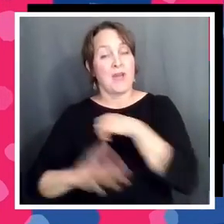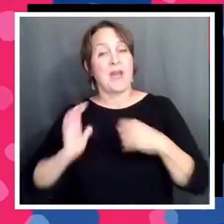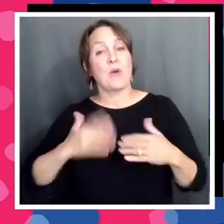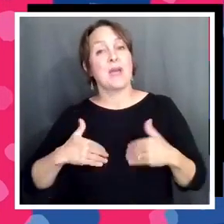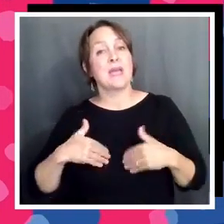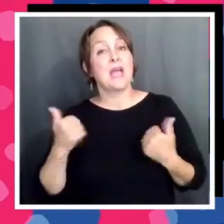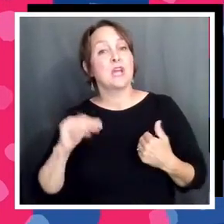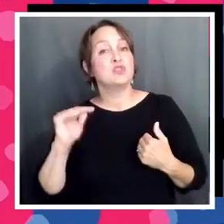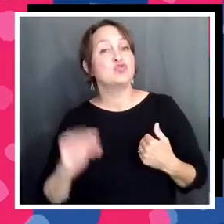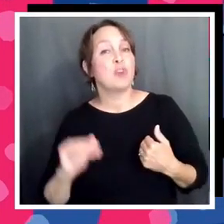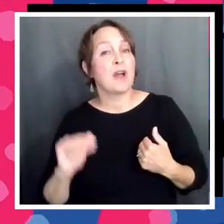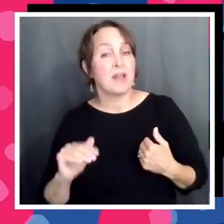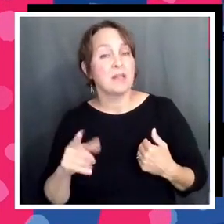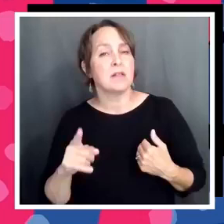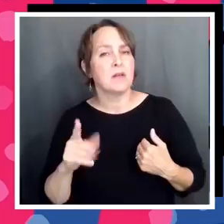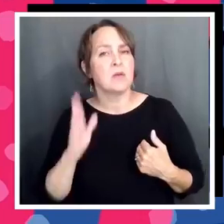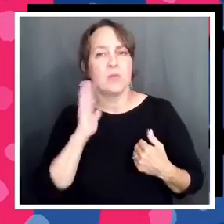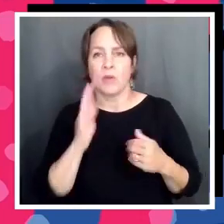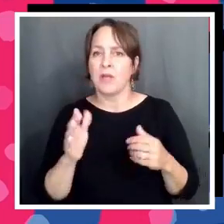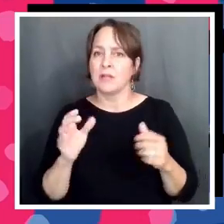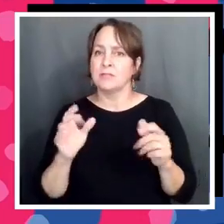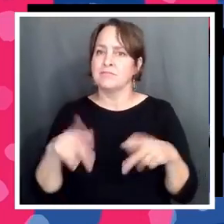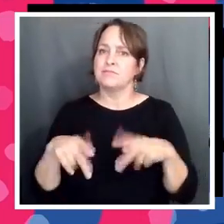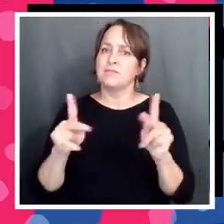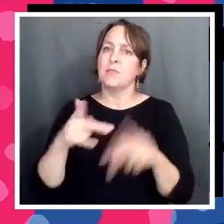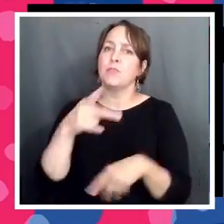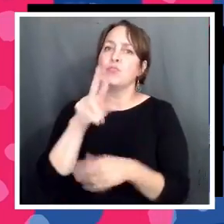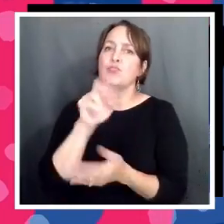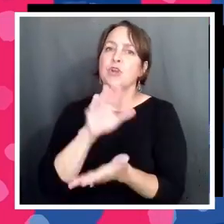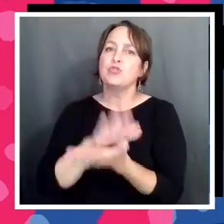ATTEND FEW WEEKS OF SUMMER CAMP WHICH WAS SOMETHING WE NEVER